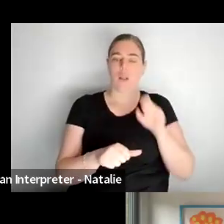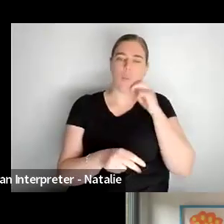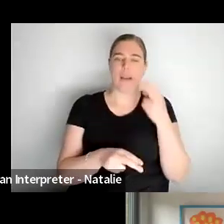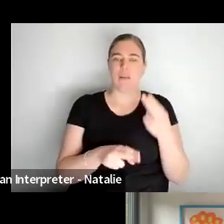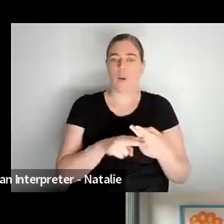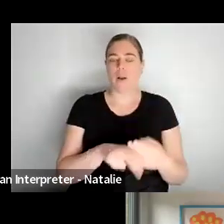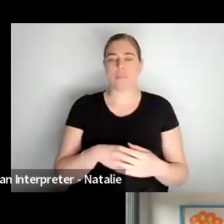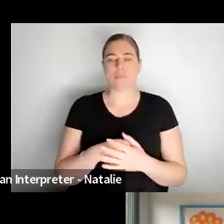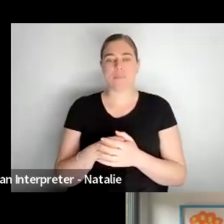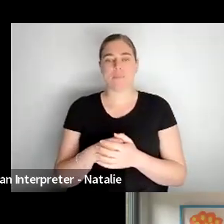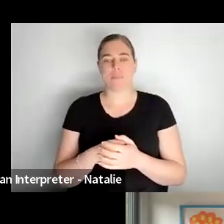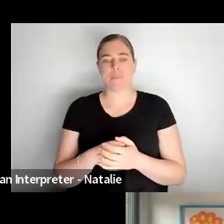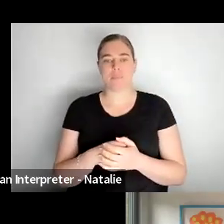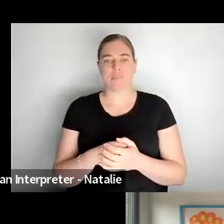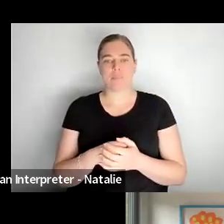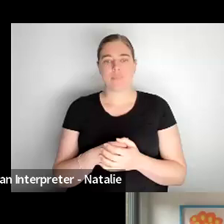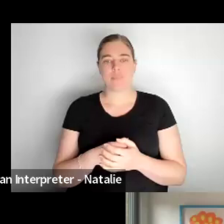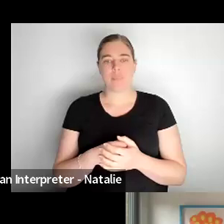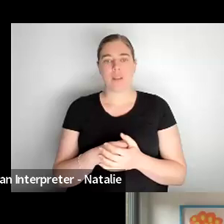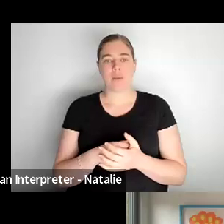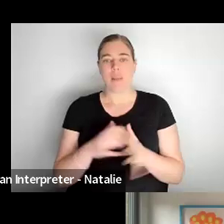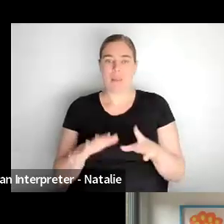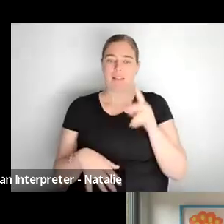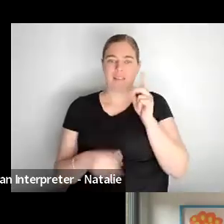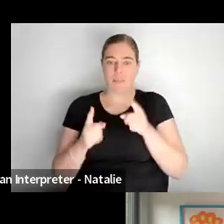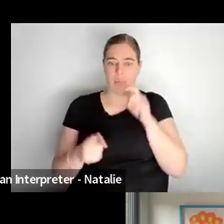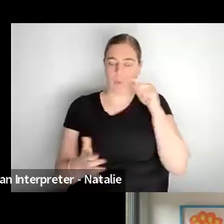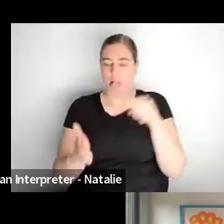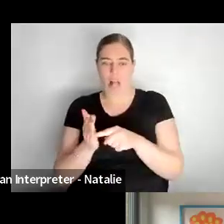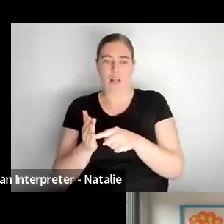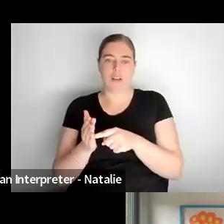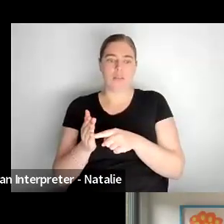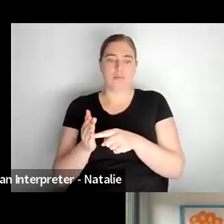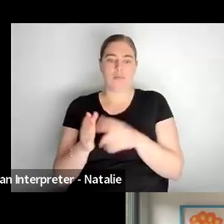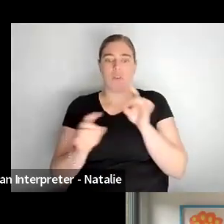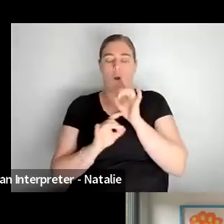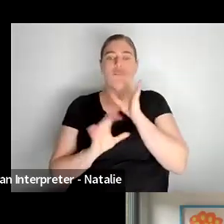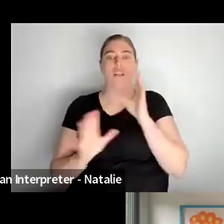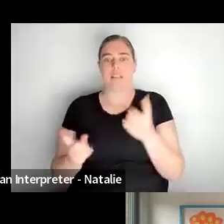sometimes you might spot a red flag really quickly or something that is just, you know,